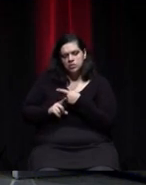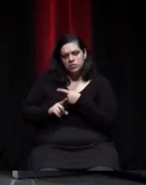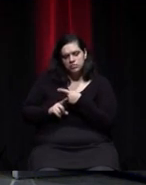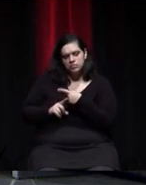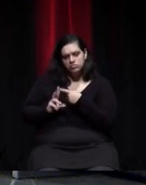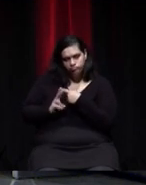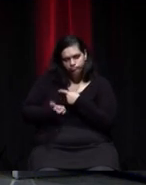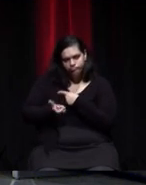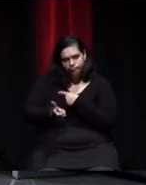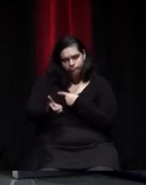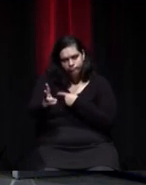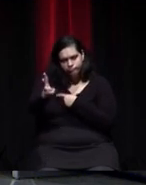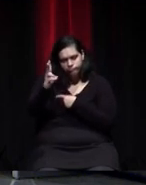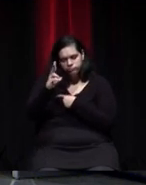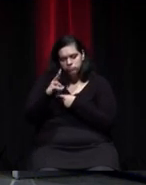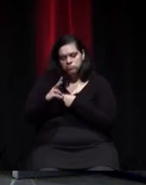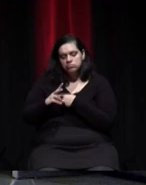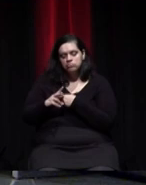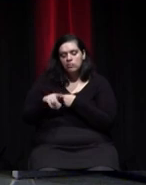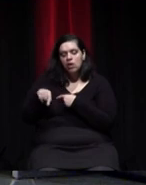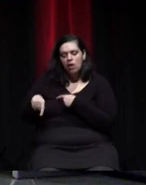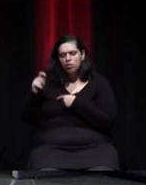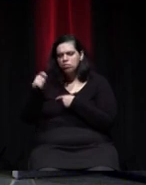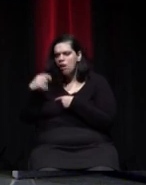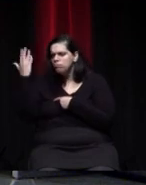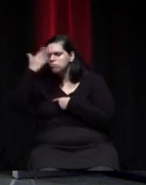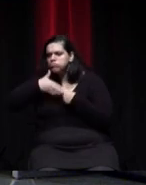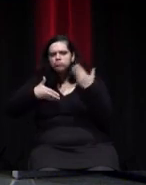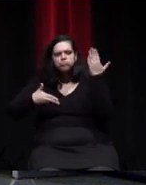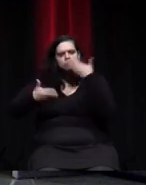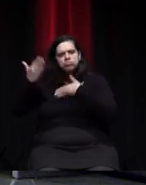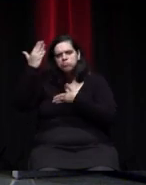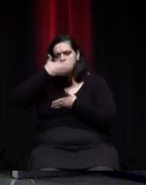it's capable of checking the facts look, from the outside,